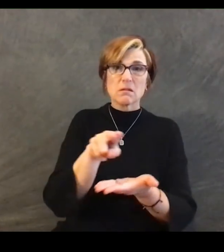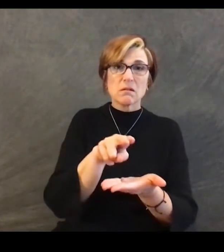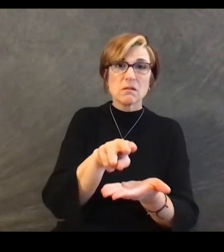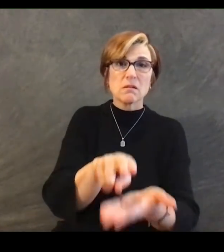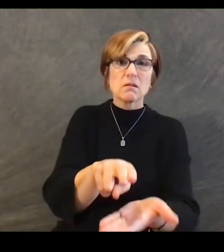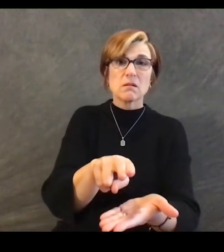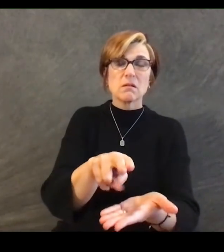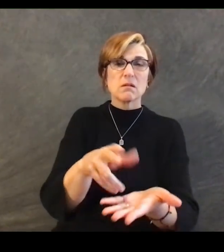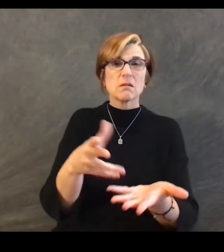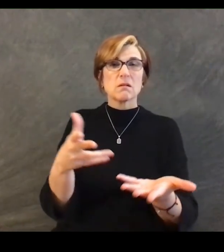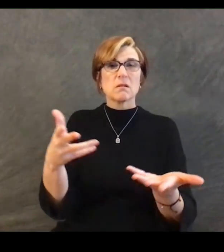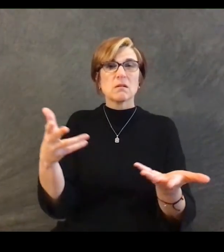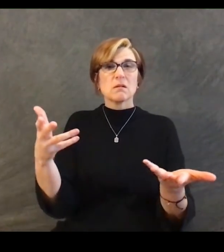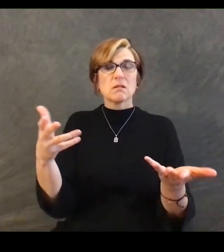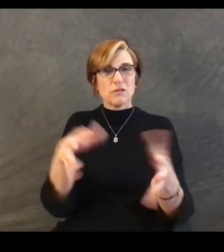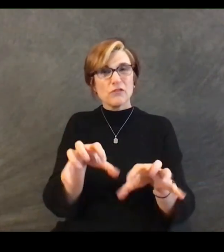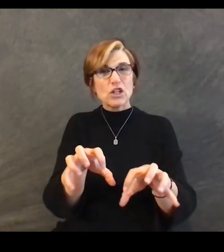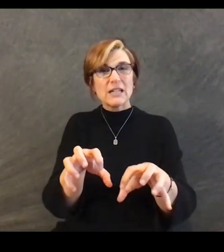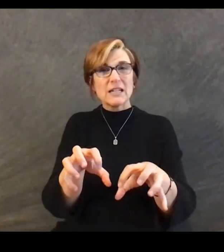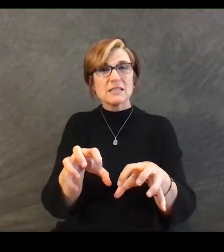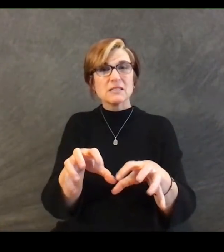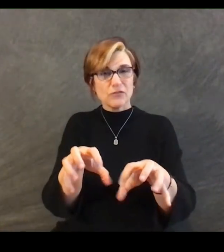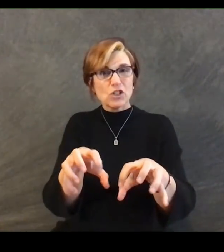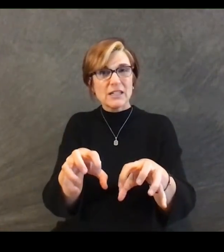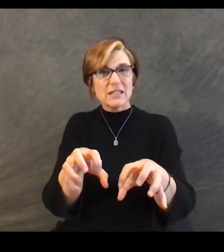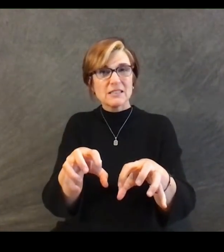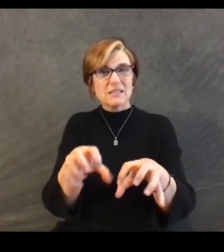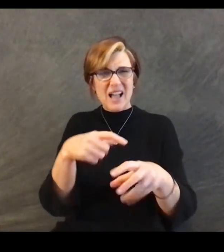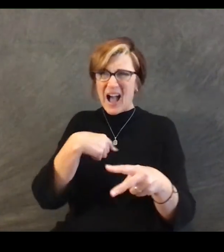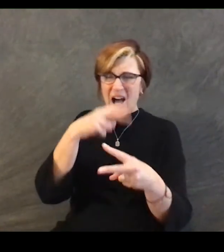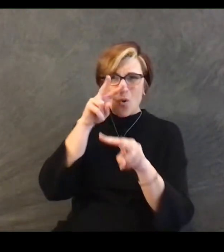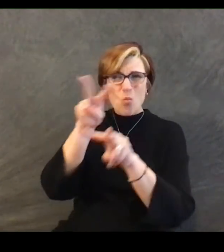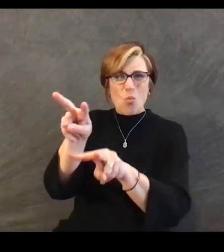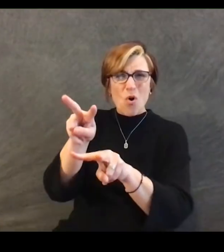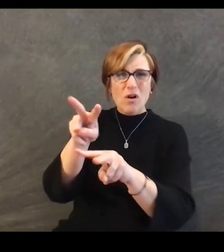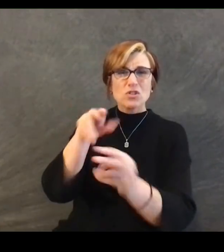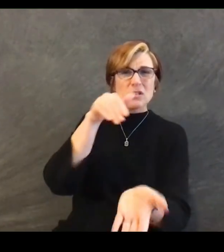watched the doctors and the nurses walking into that hospital this morning